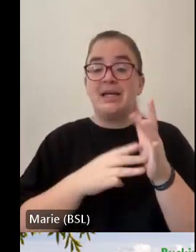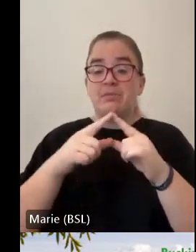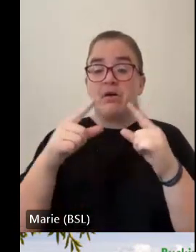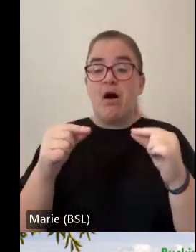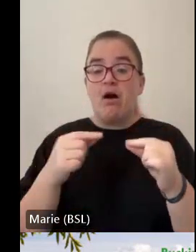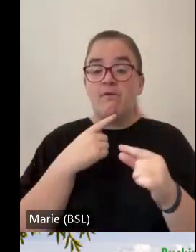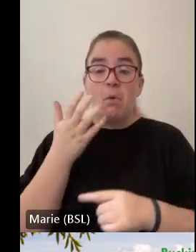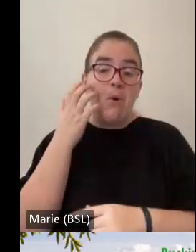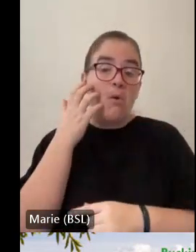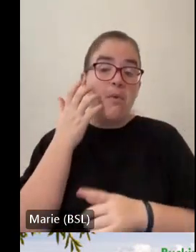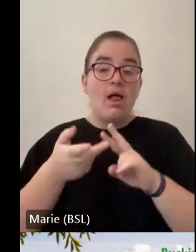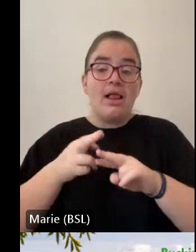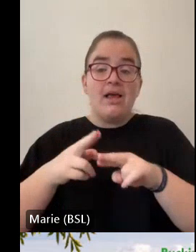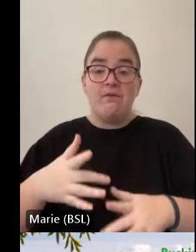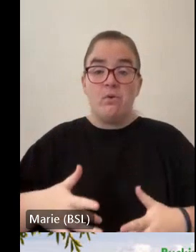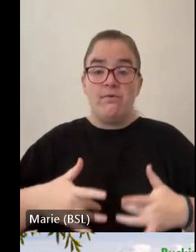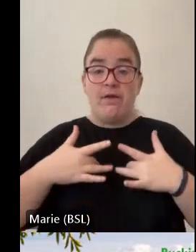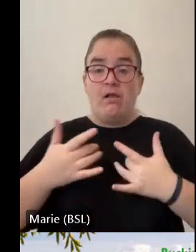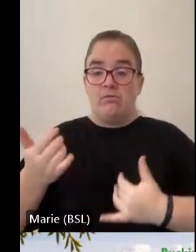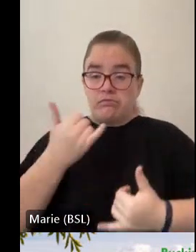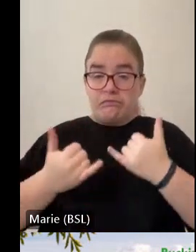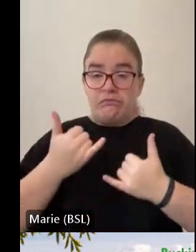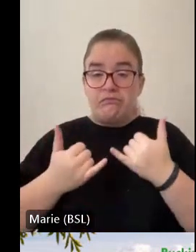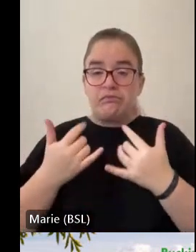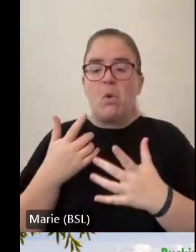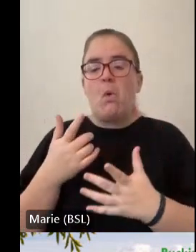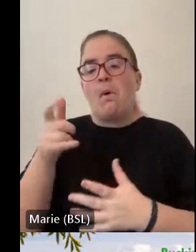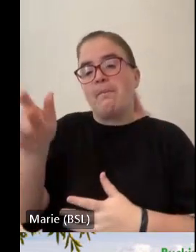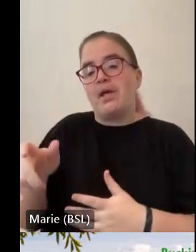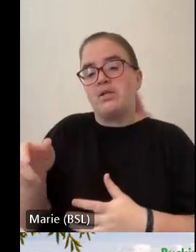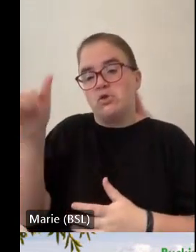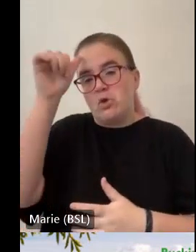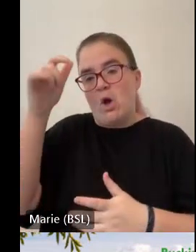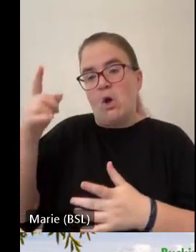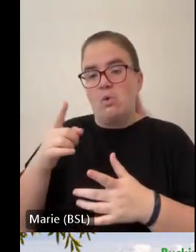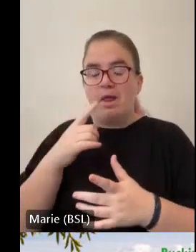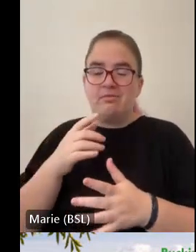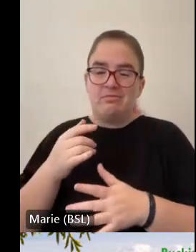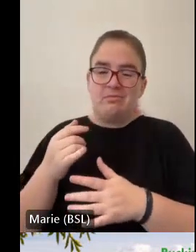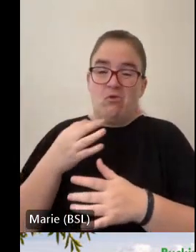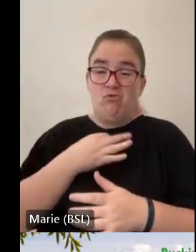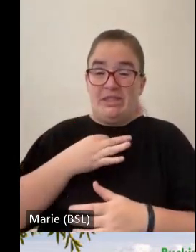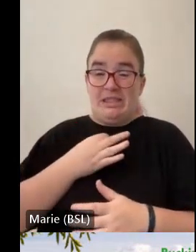if you feel that you or someone you know is at risk from calls via your mobile.